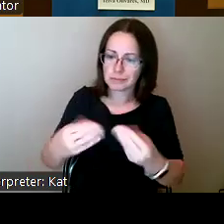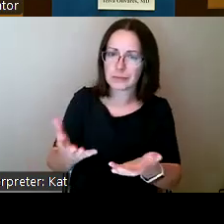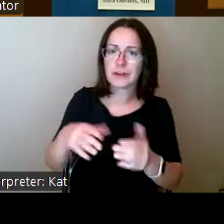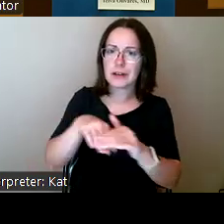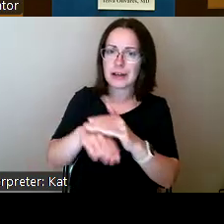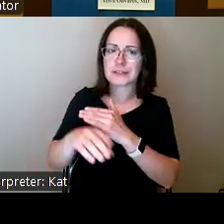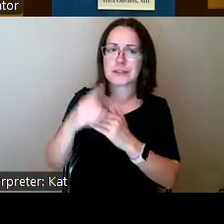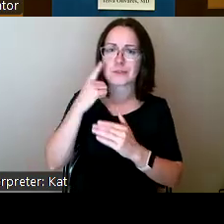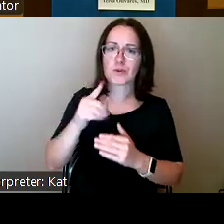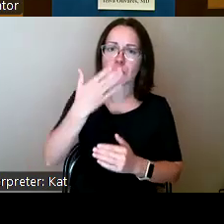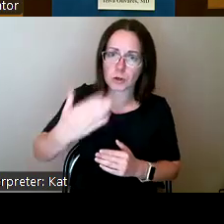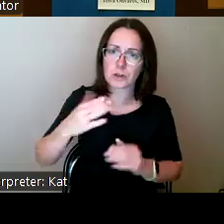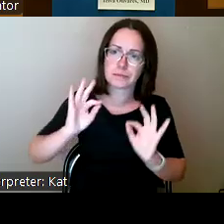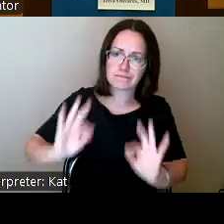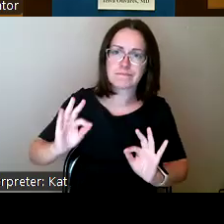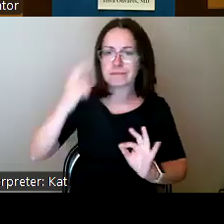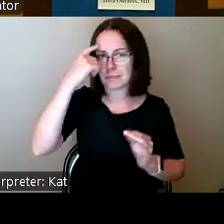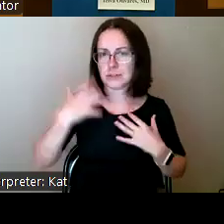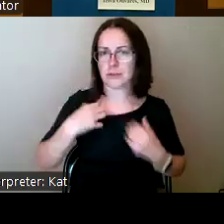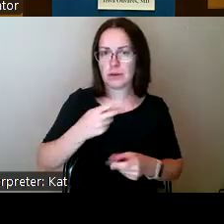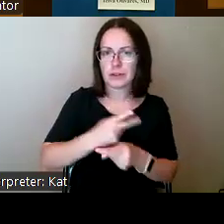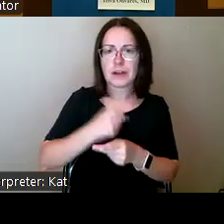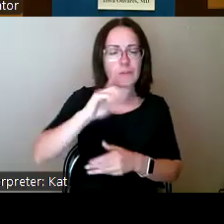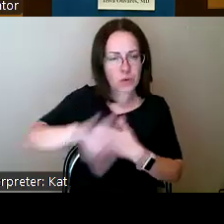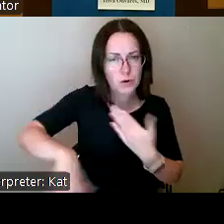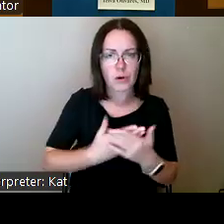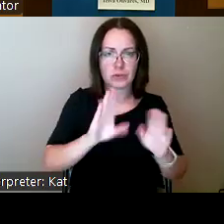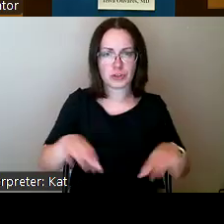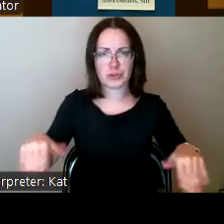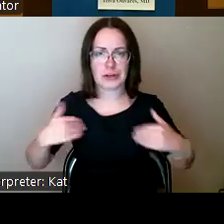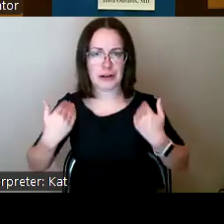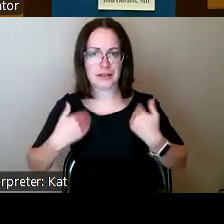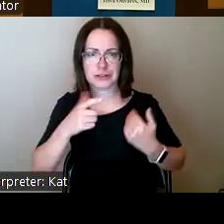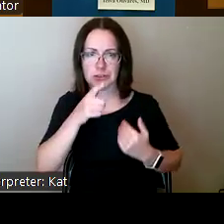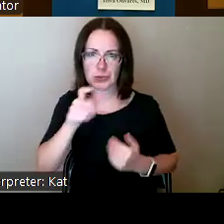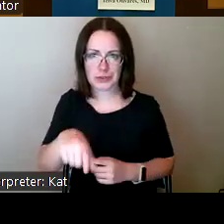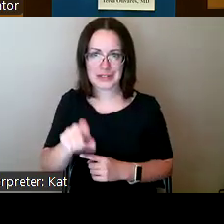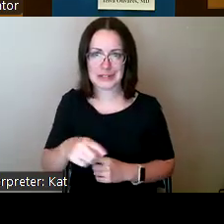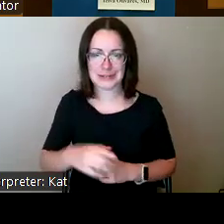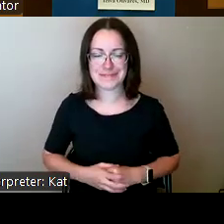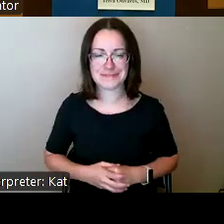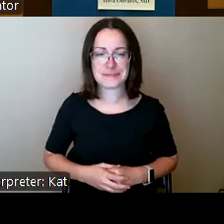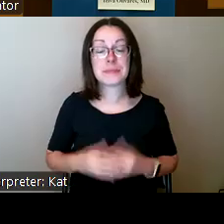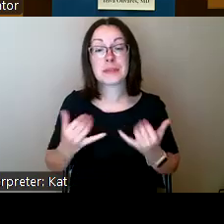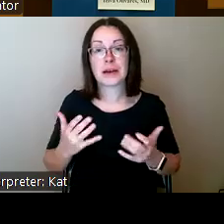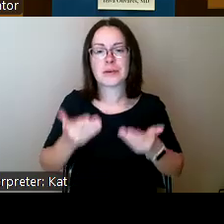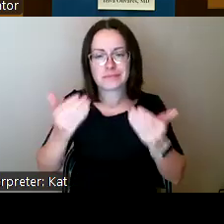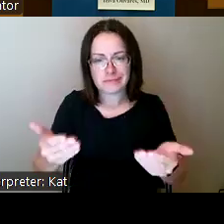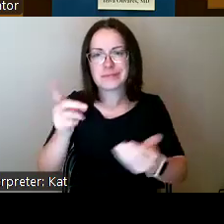for all children and adolescents who need it. So without further ado, Dr. Horowitz, can you get us